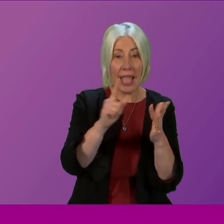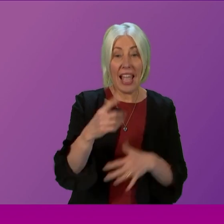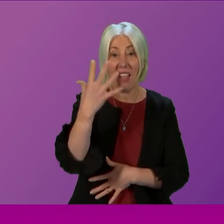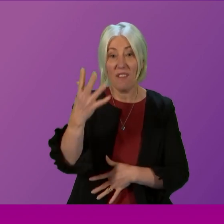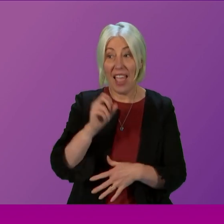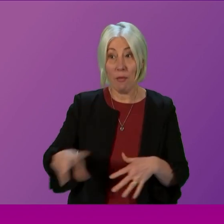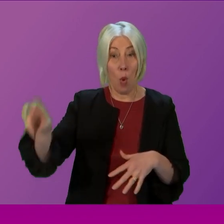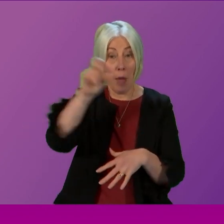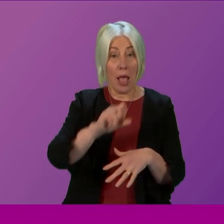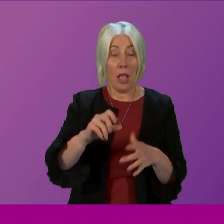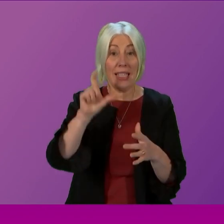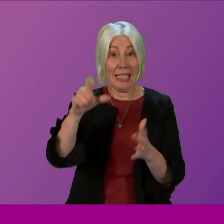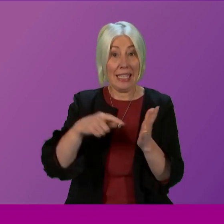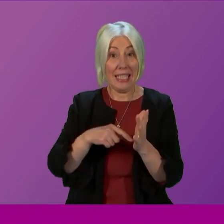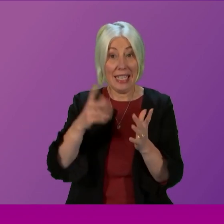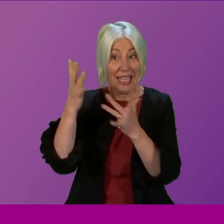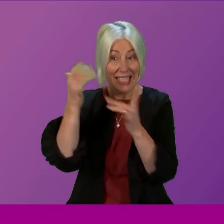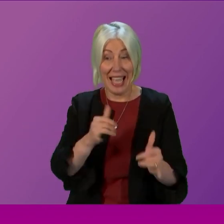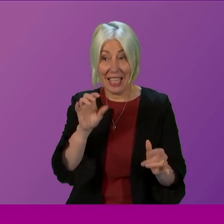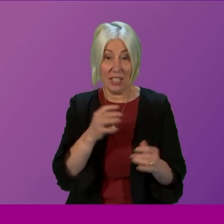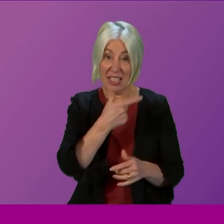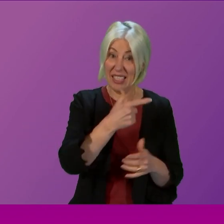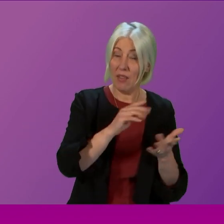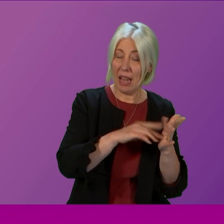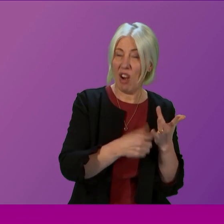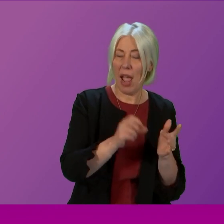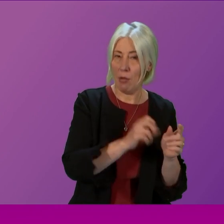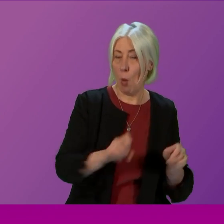additional activity. I am conscious that the Conservatives claimed this weekend that there